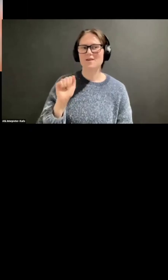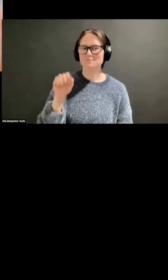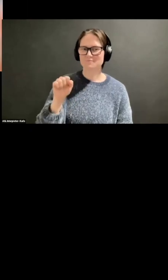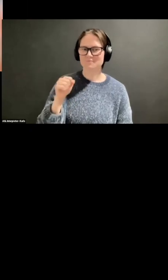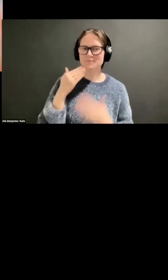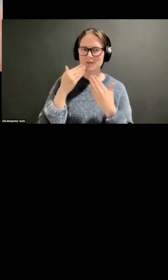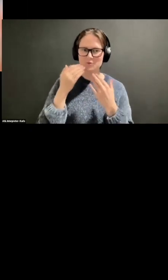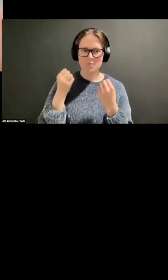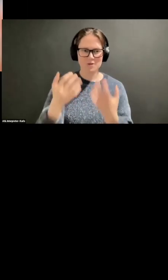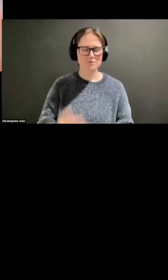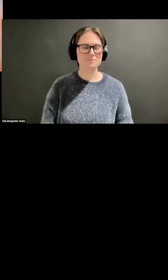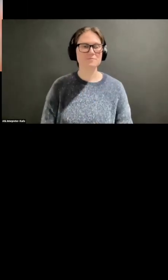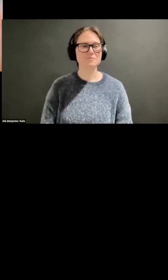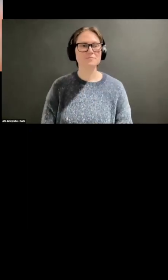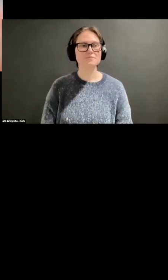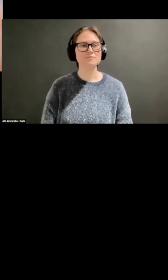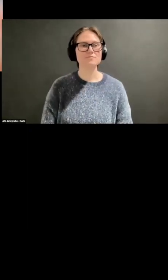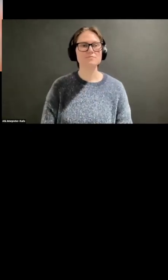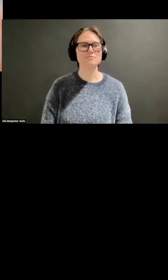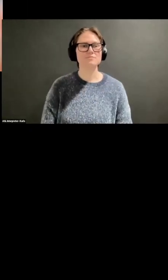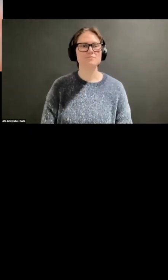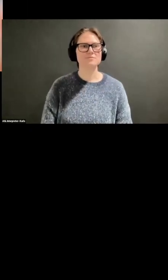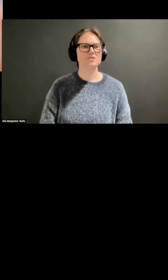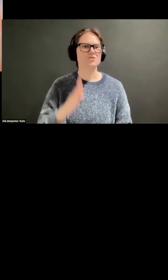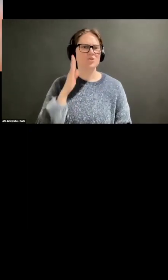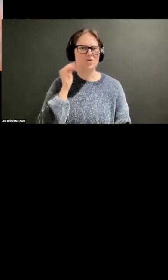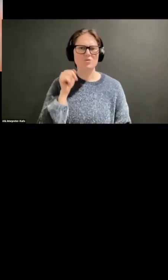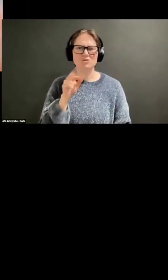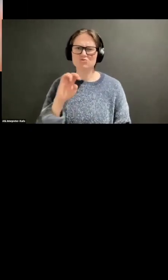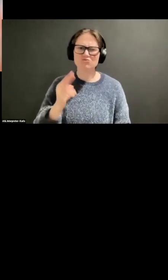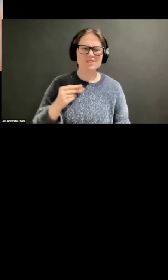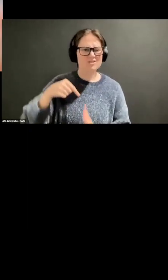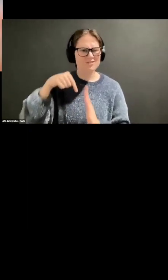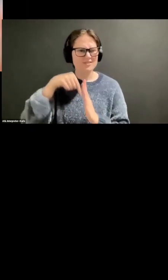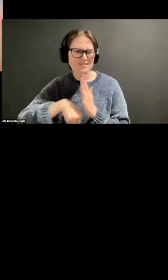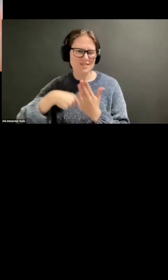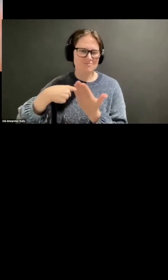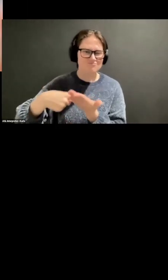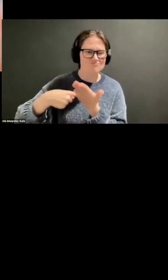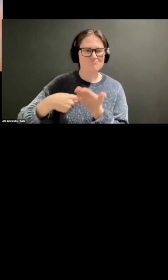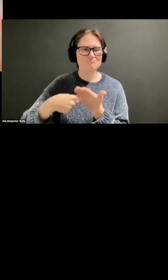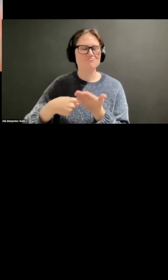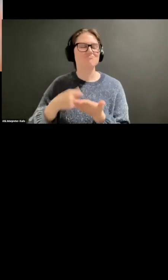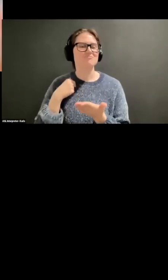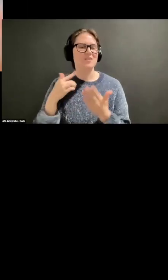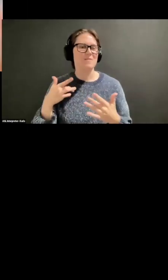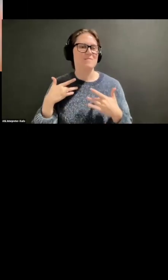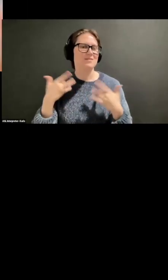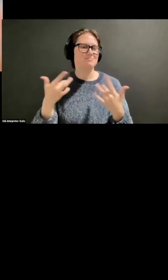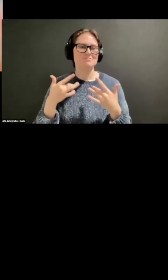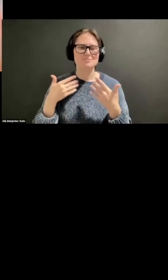So I know this is a rich and deep topic. And so I'm excited to get started. And I think the place that makes the most sense is to get